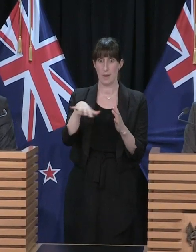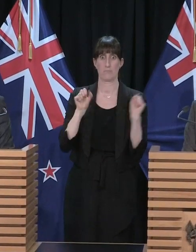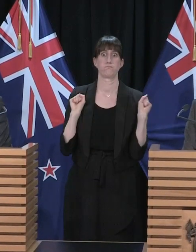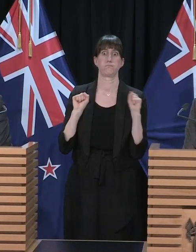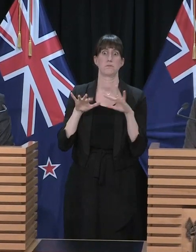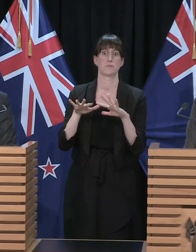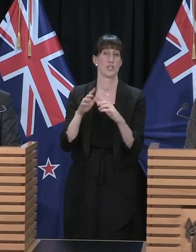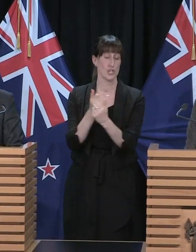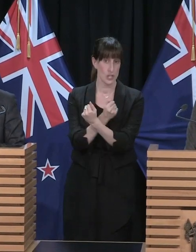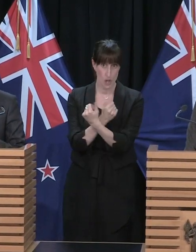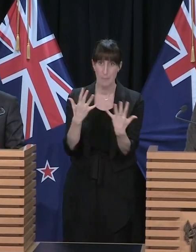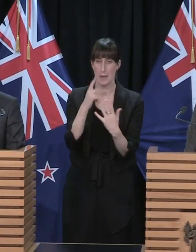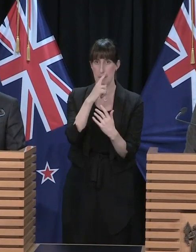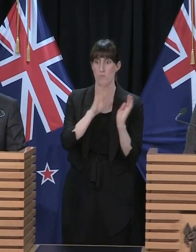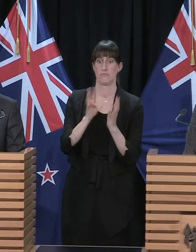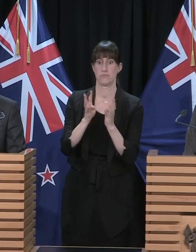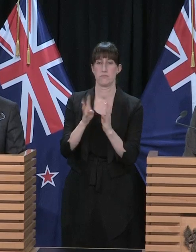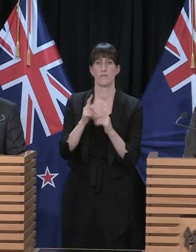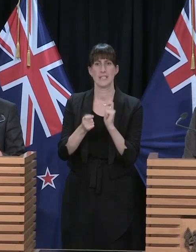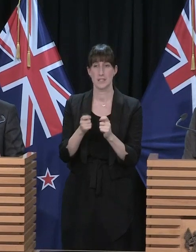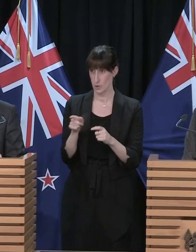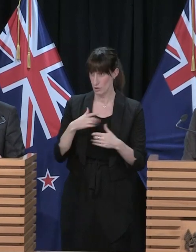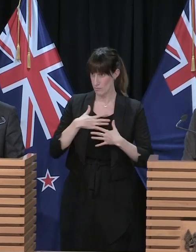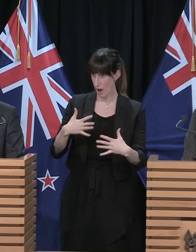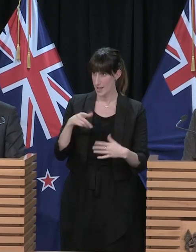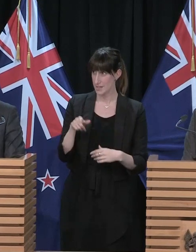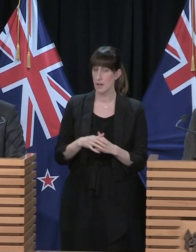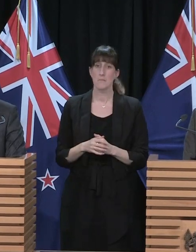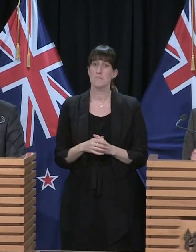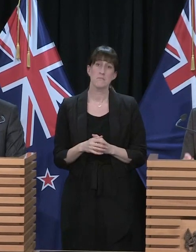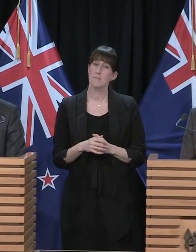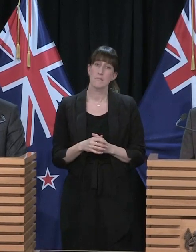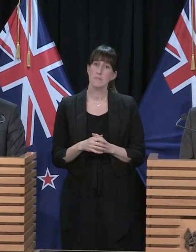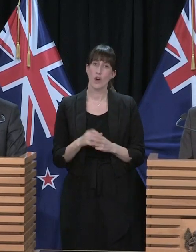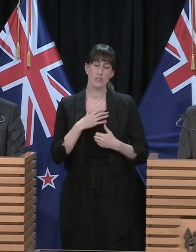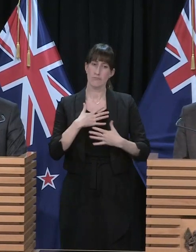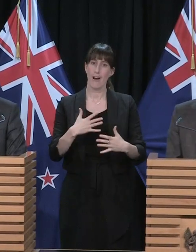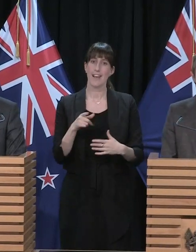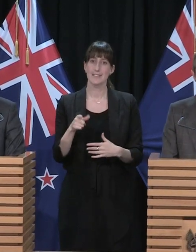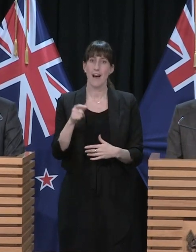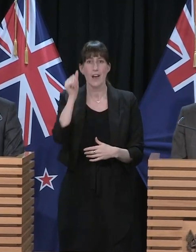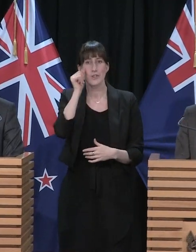you surprised at the number of people signing up to have tests? No. I have